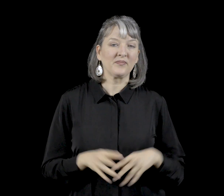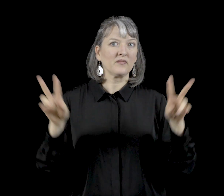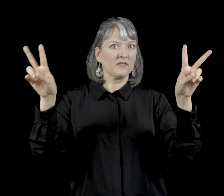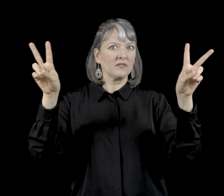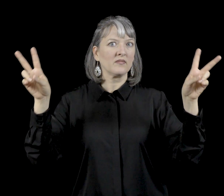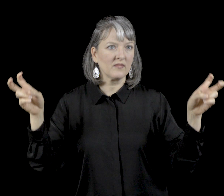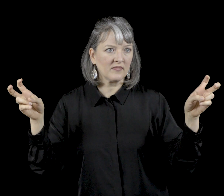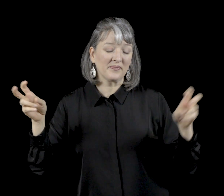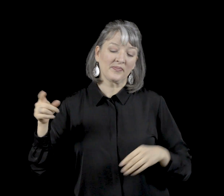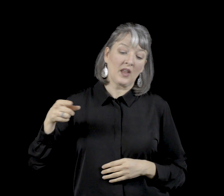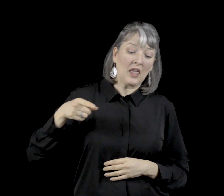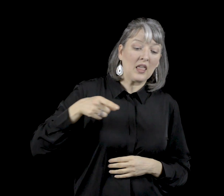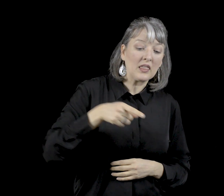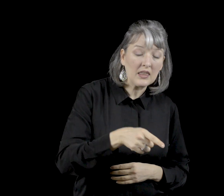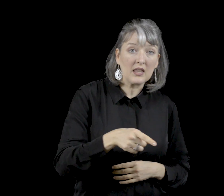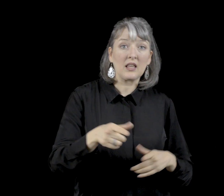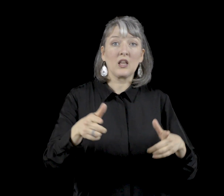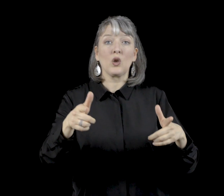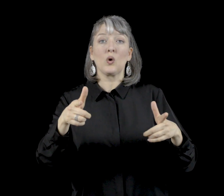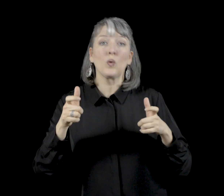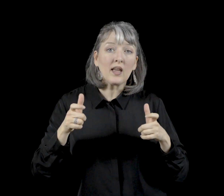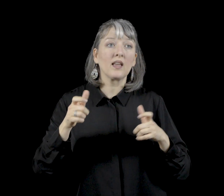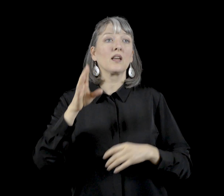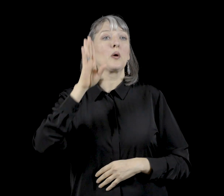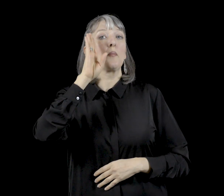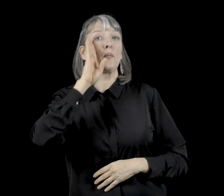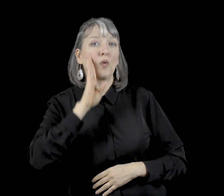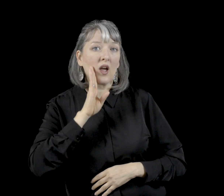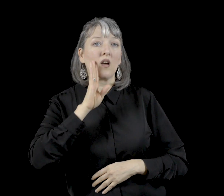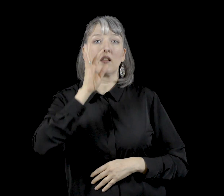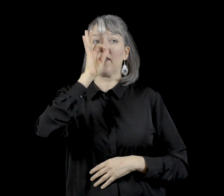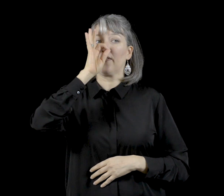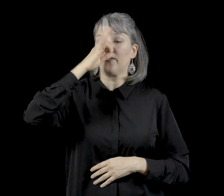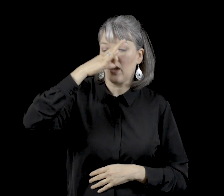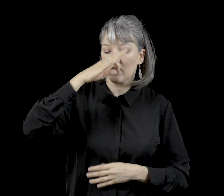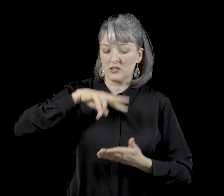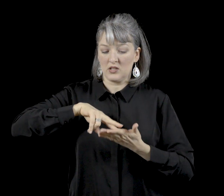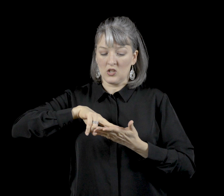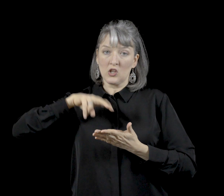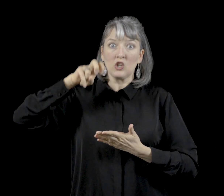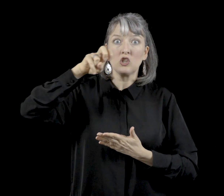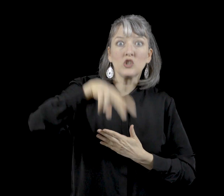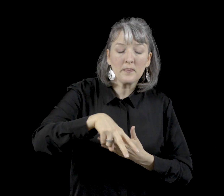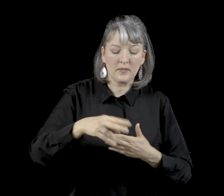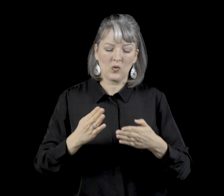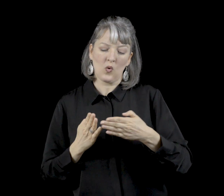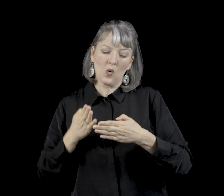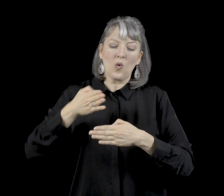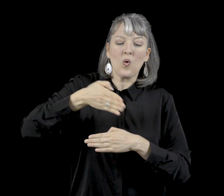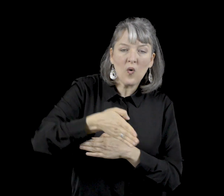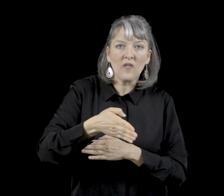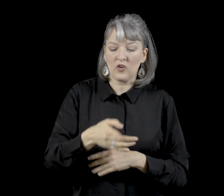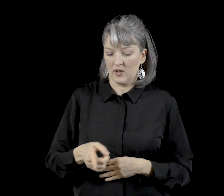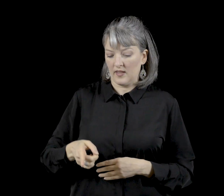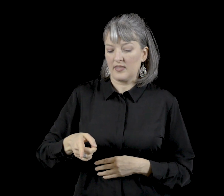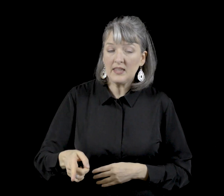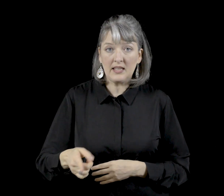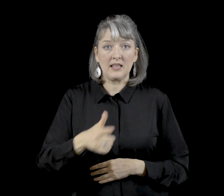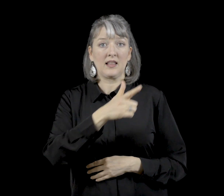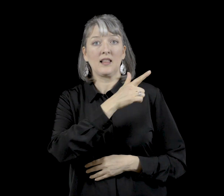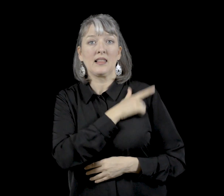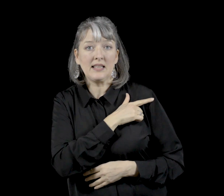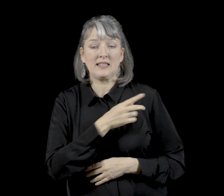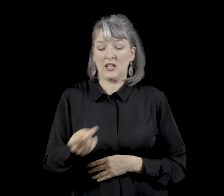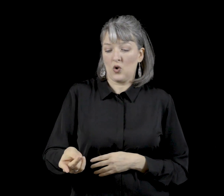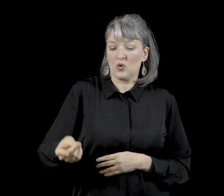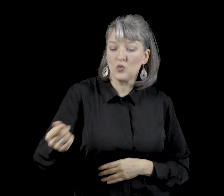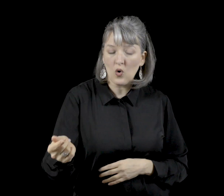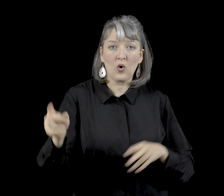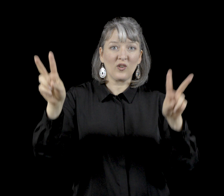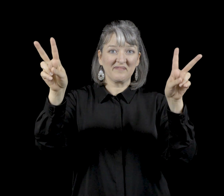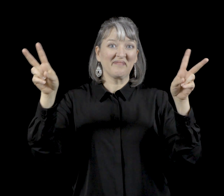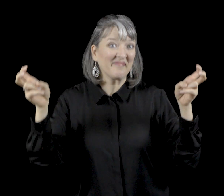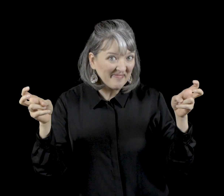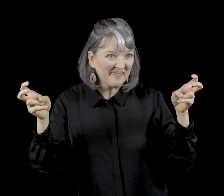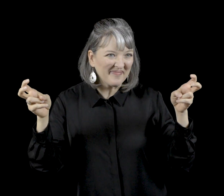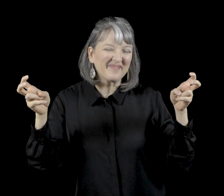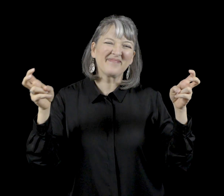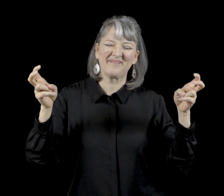"The quick brown fox jumps over the lazy dog,"